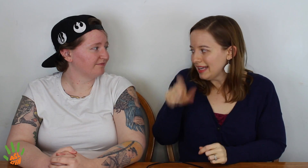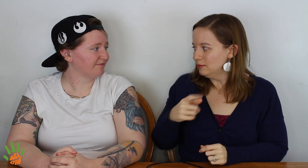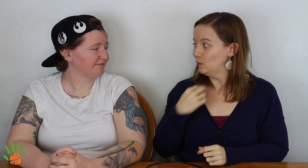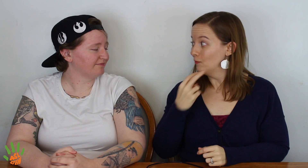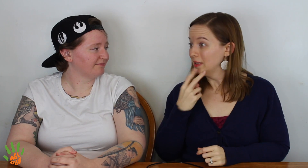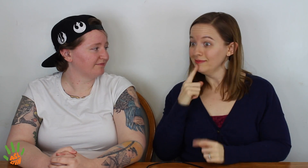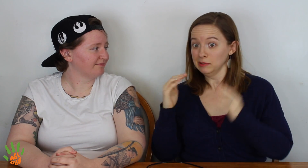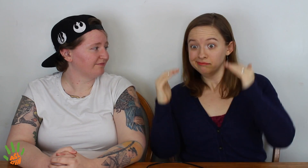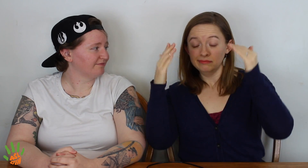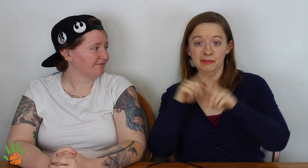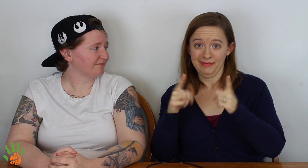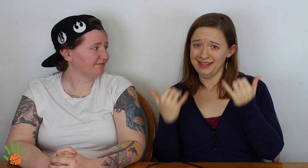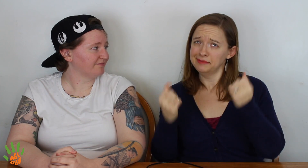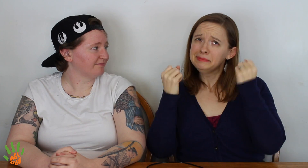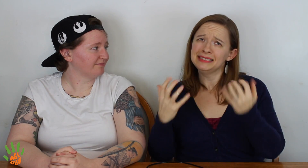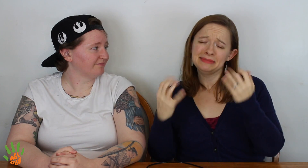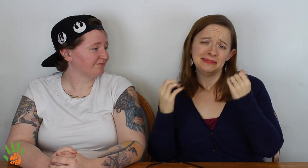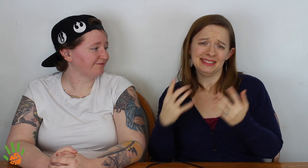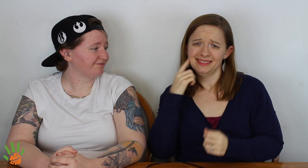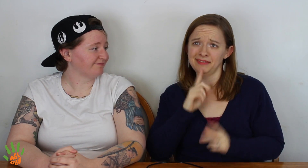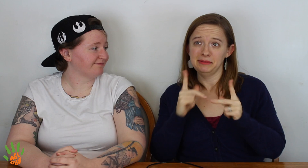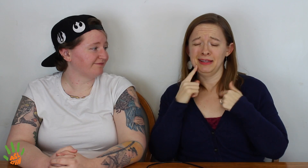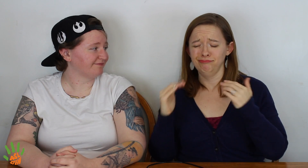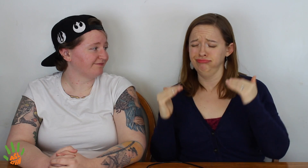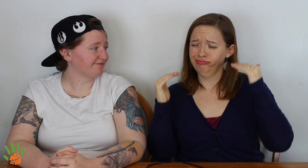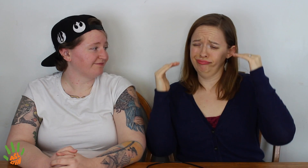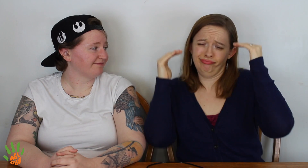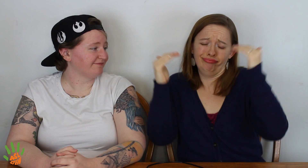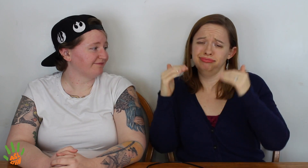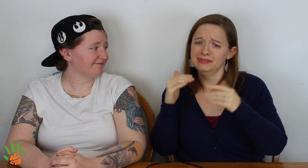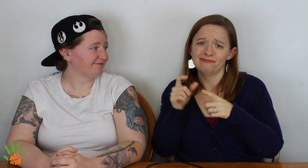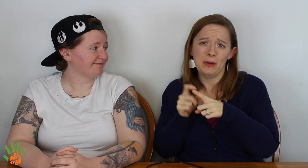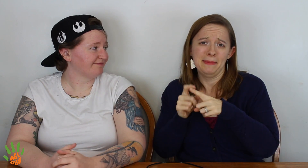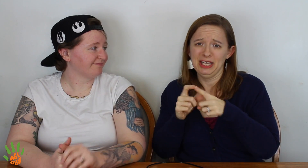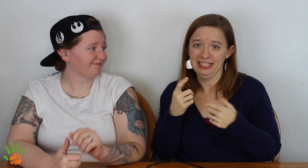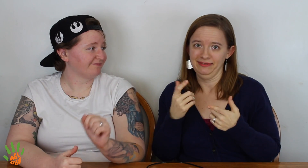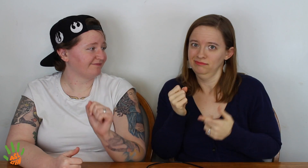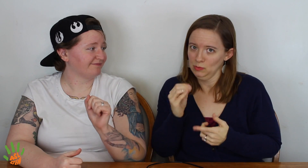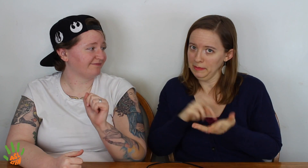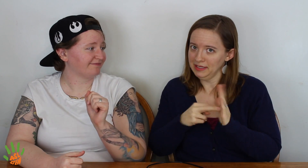Meaning interpreters didn't have to voice at advanced levels. But now, so many Deaf people have a higher vocabulary